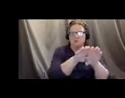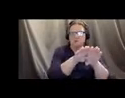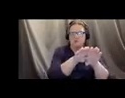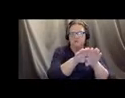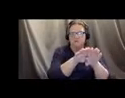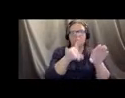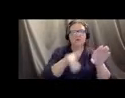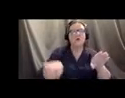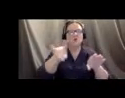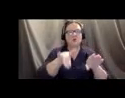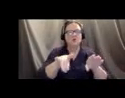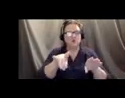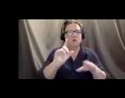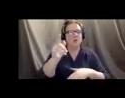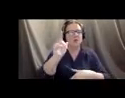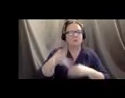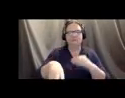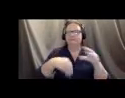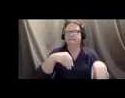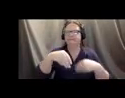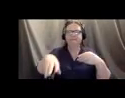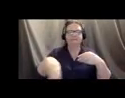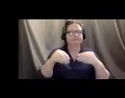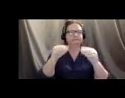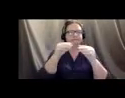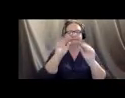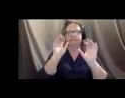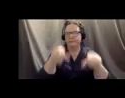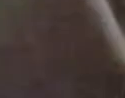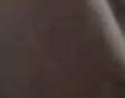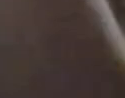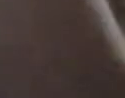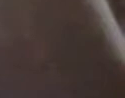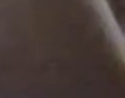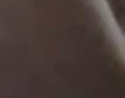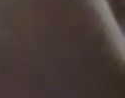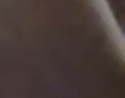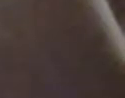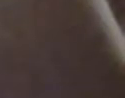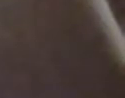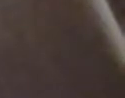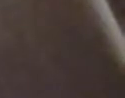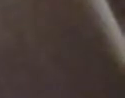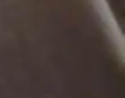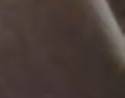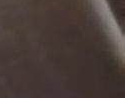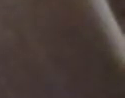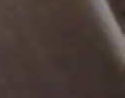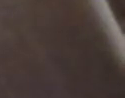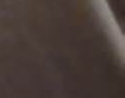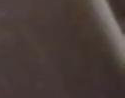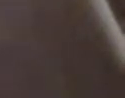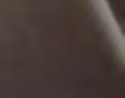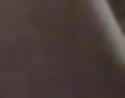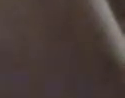You can certainly add more in the chat that I will come up with. I will go to later.